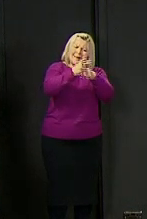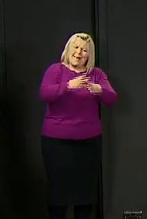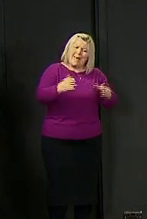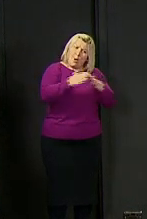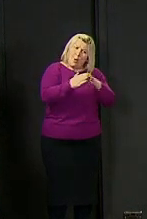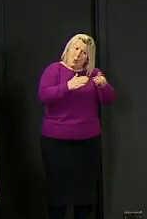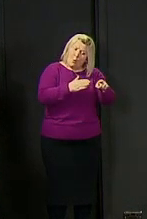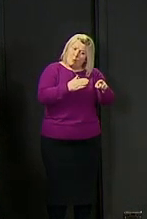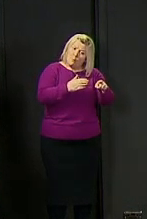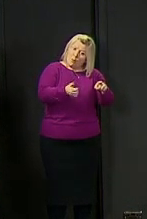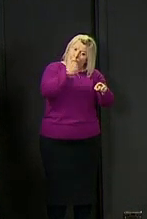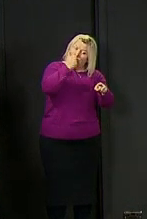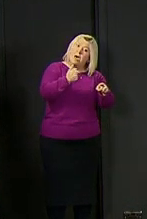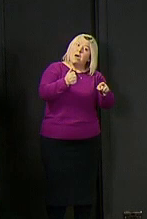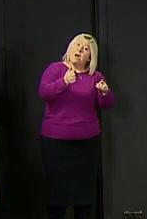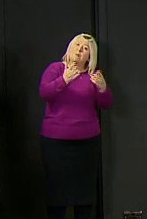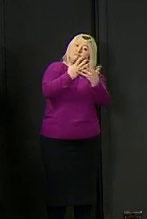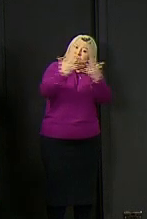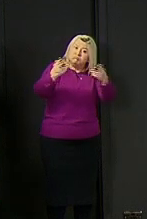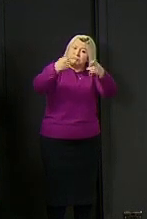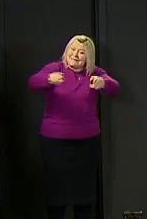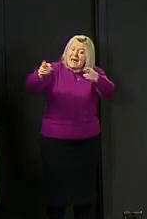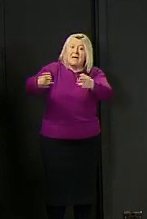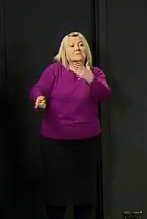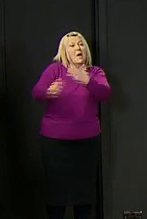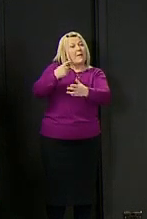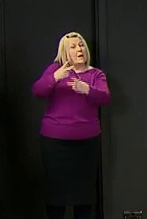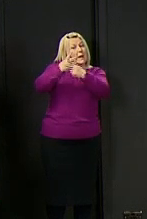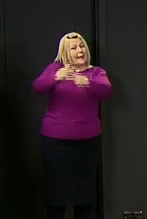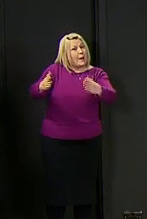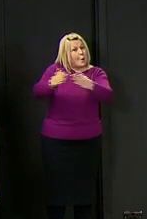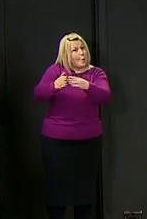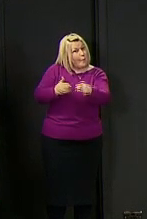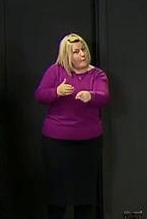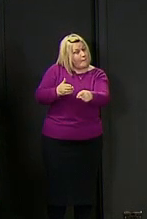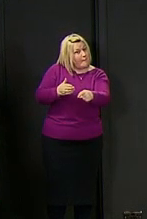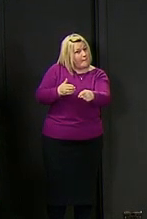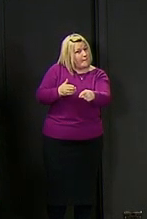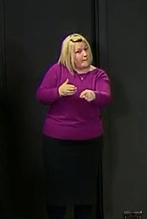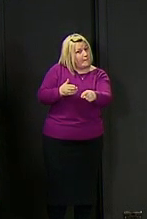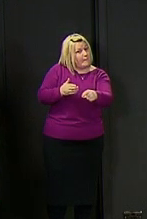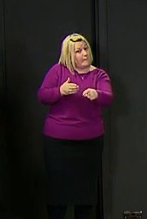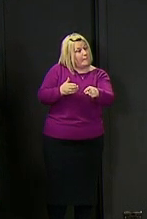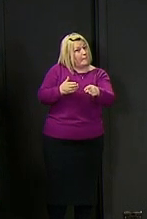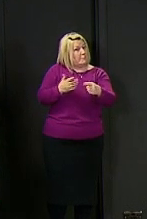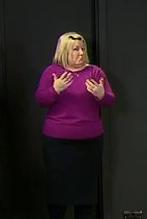in other care homes and should people who are worried about elderly loved ones in care